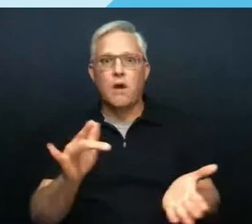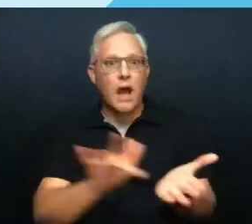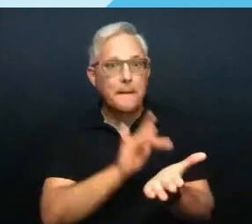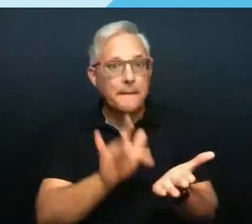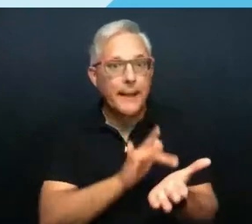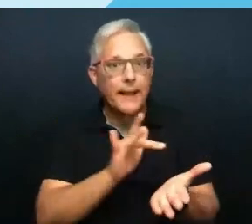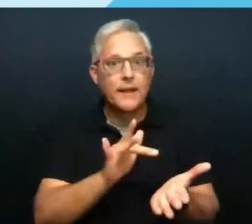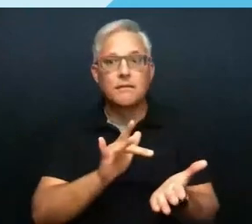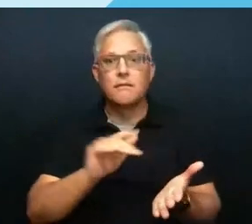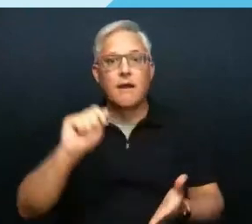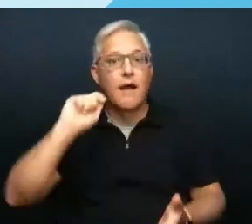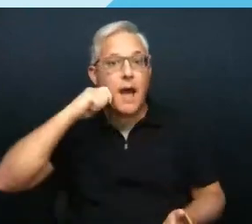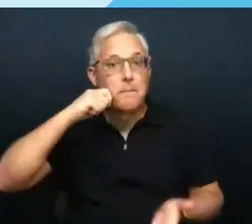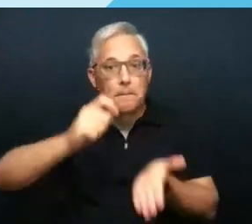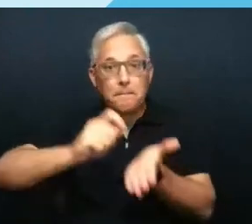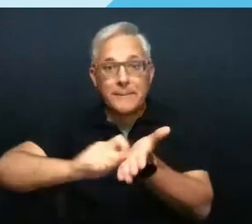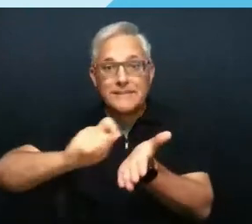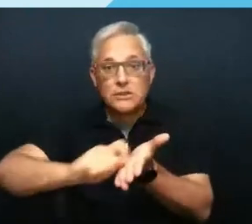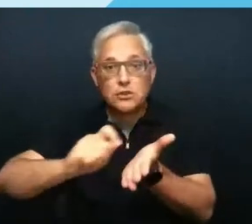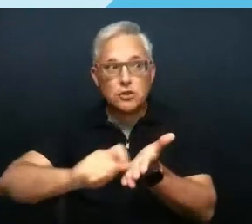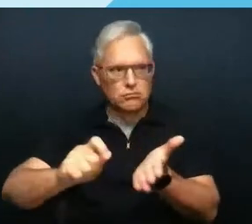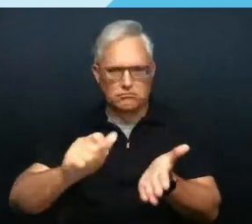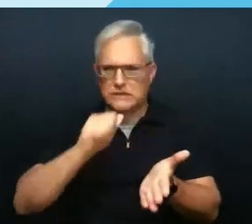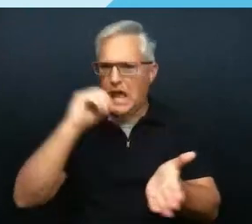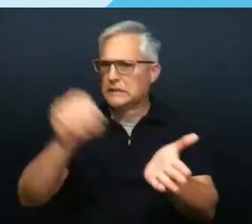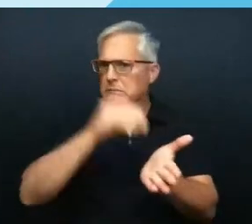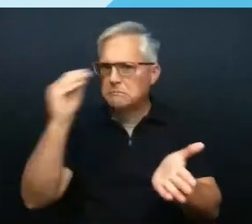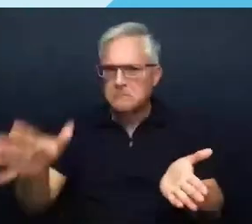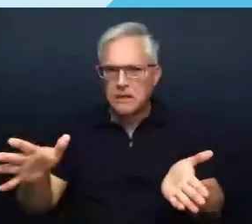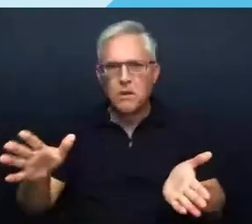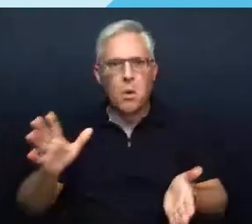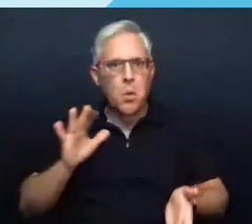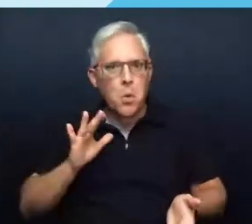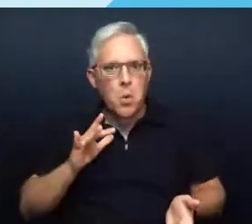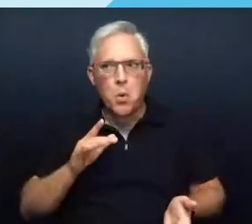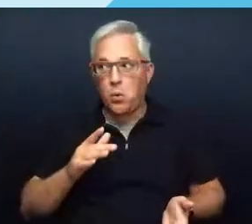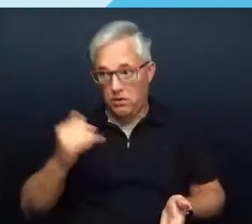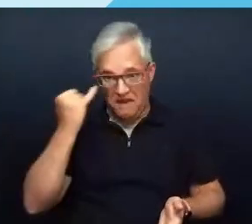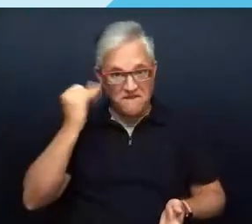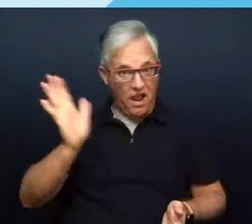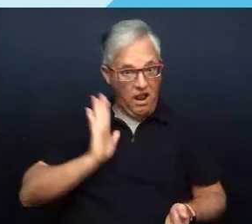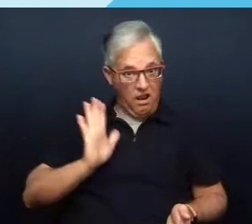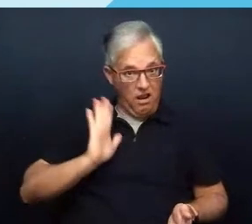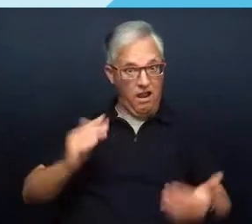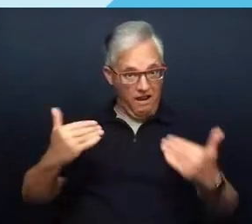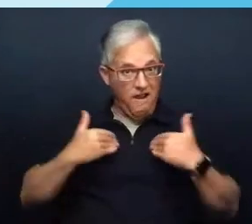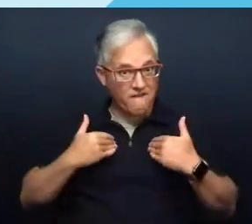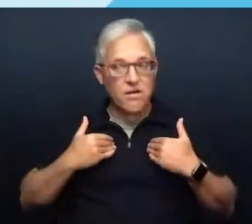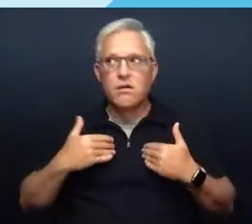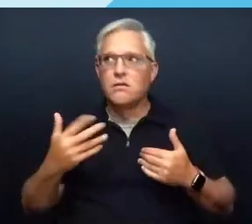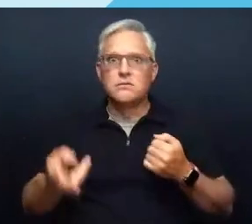a great asset to time saving in my day. It's just a simple way of emailing it to me or they